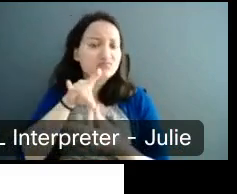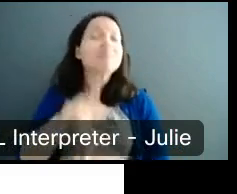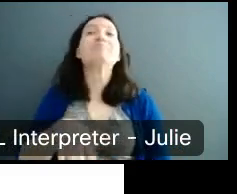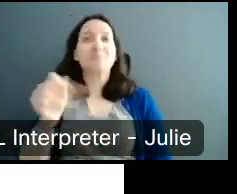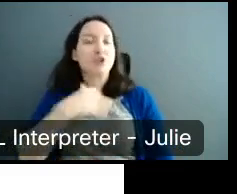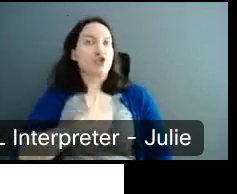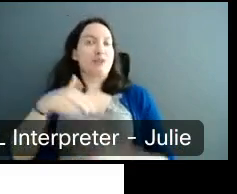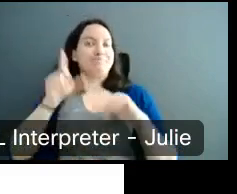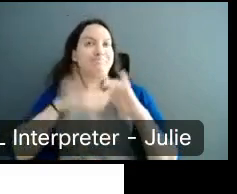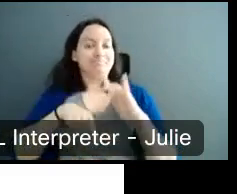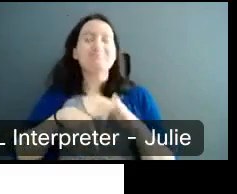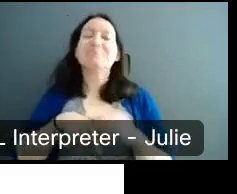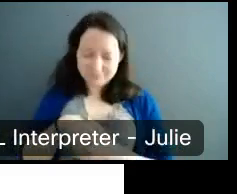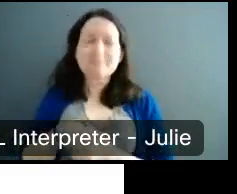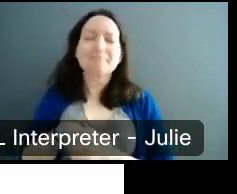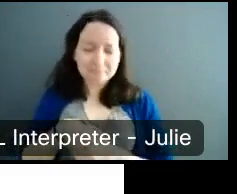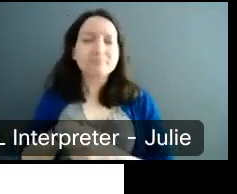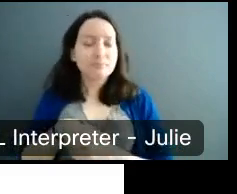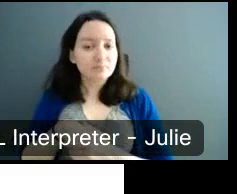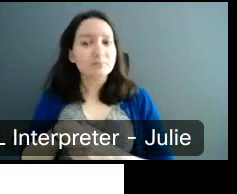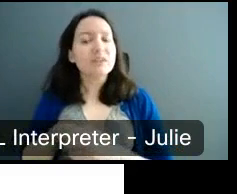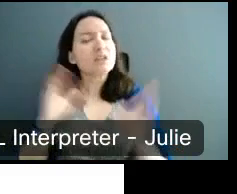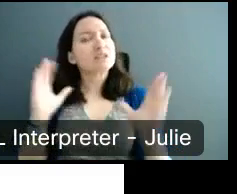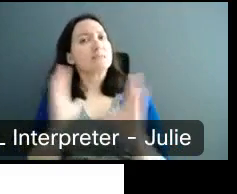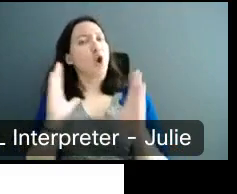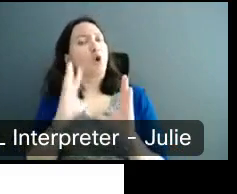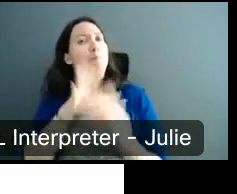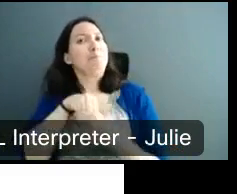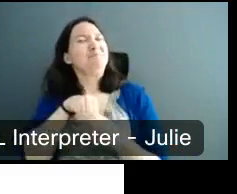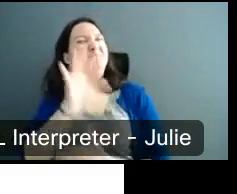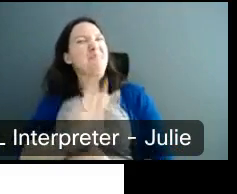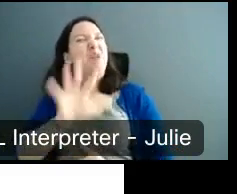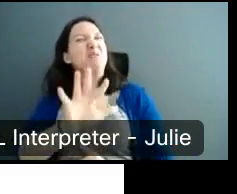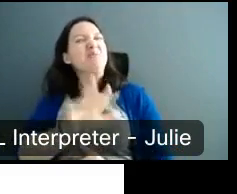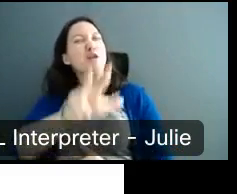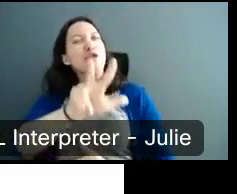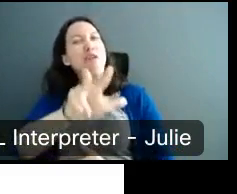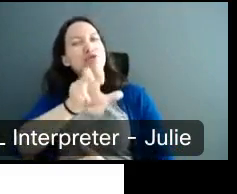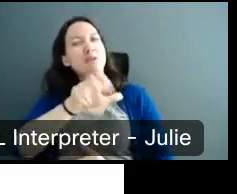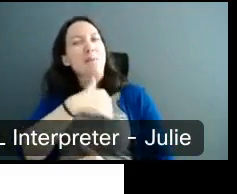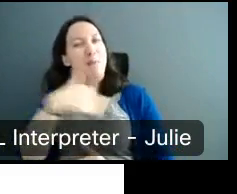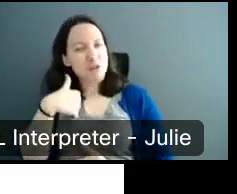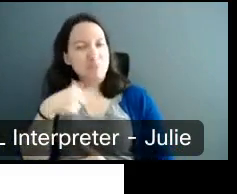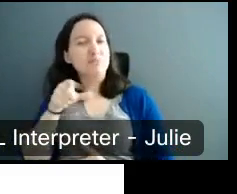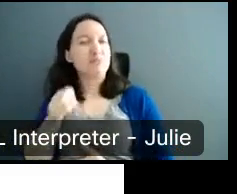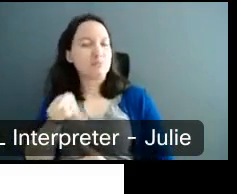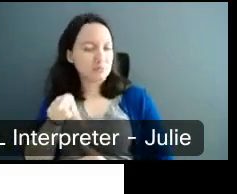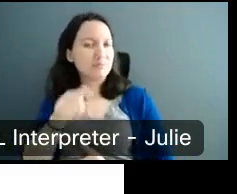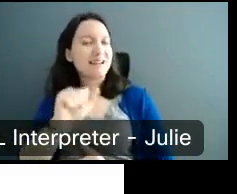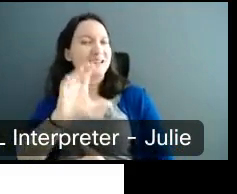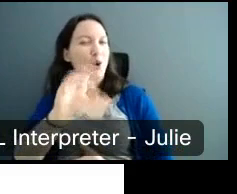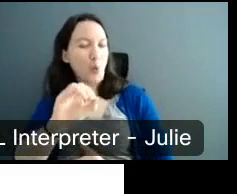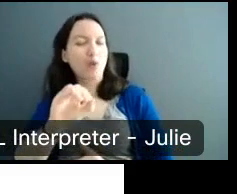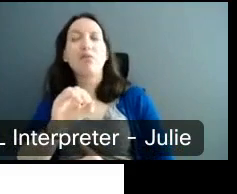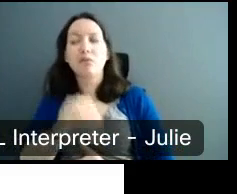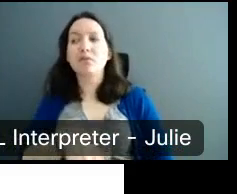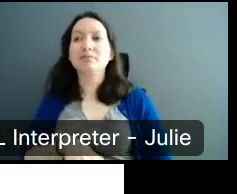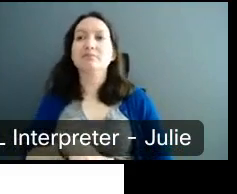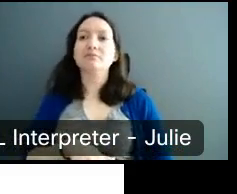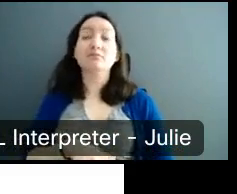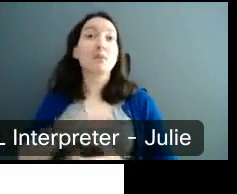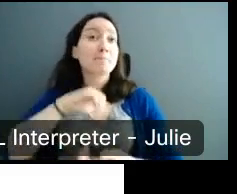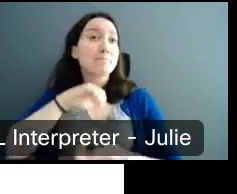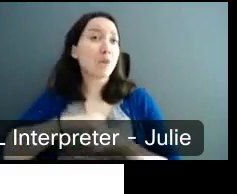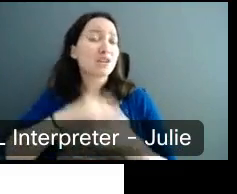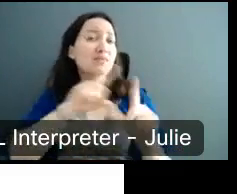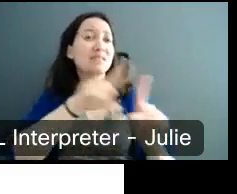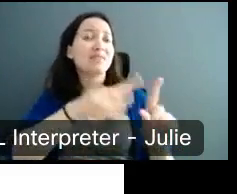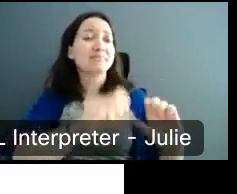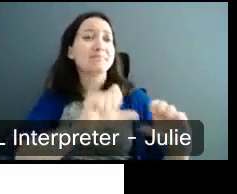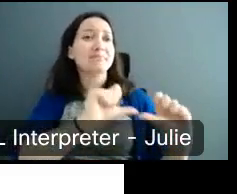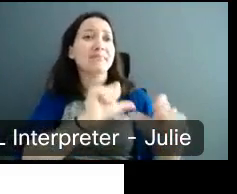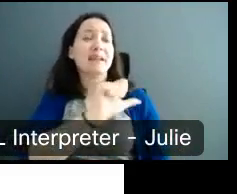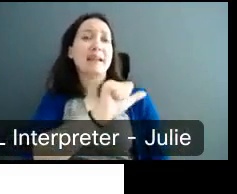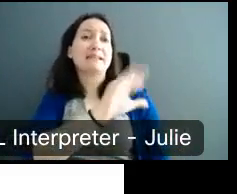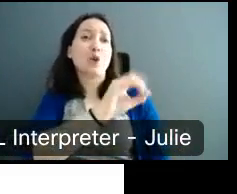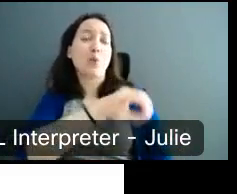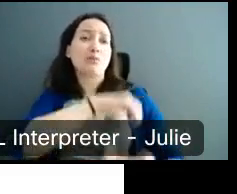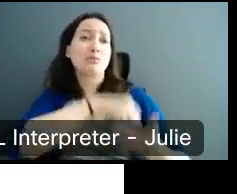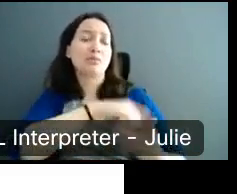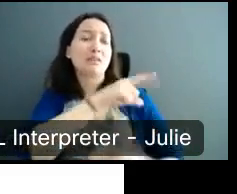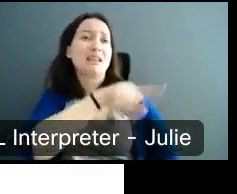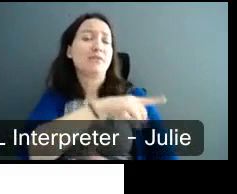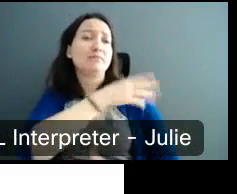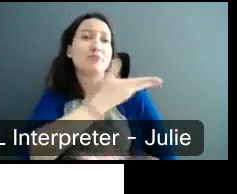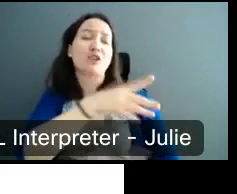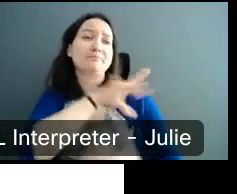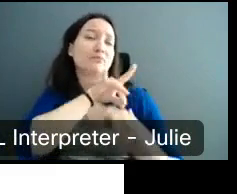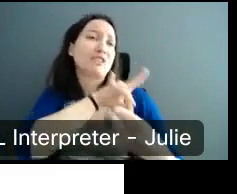They, they were, uh, their relatively small participant they were about, uh, 300 members in the they are partnering up with a different in the region who they have clinical relationships with through SUNY. Generally.